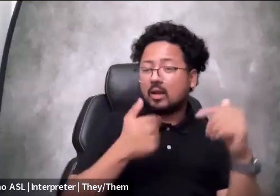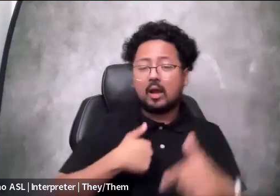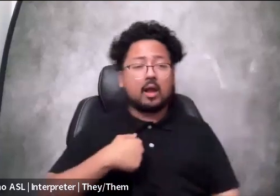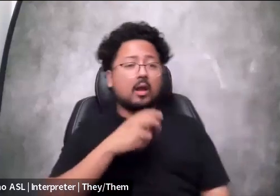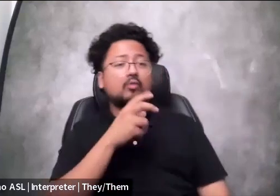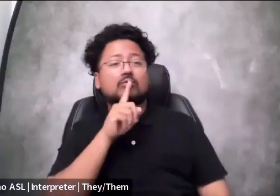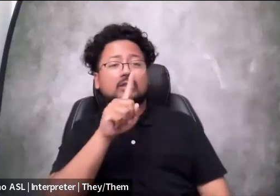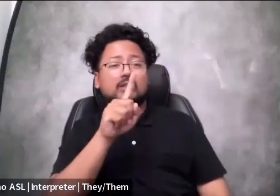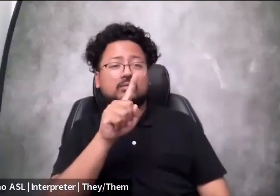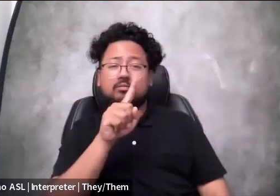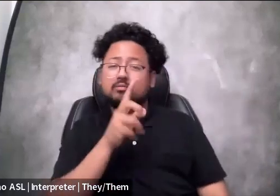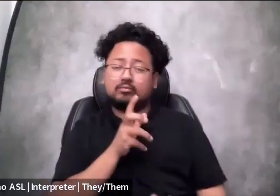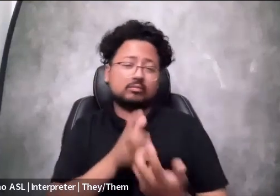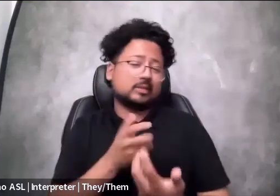And what if I had had that book at six?